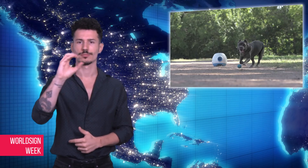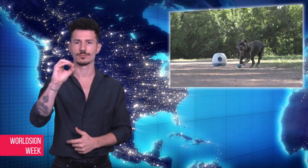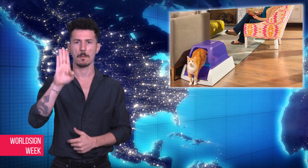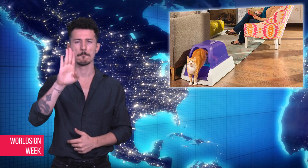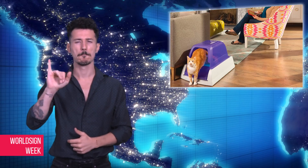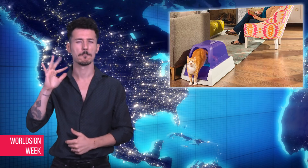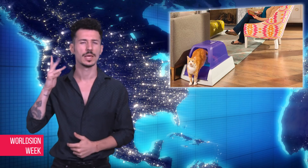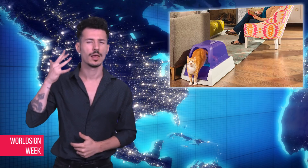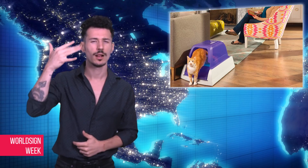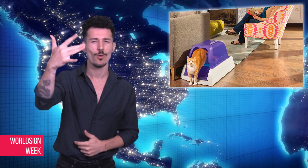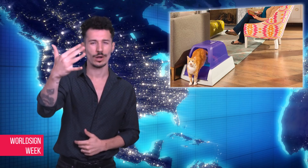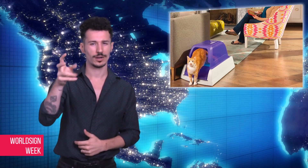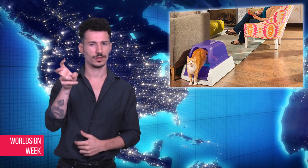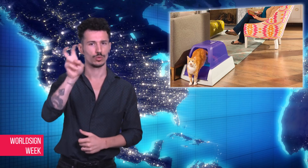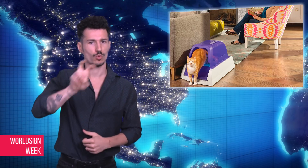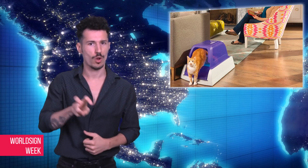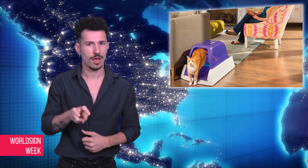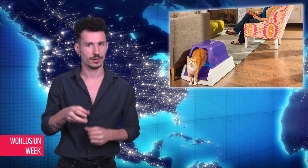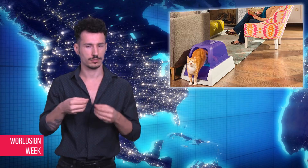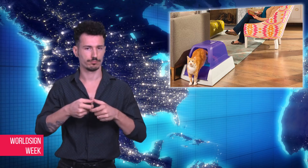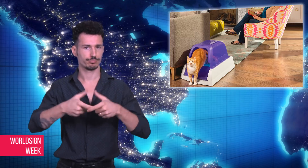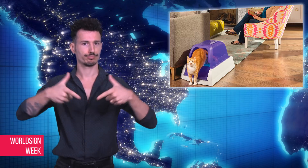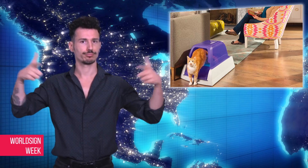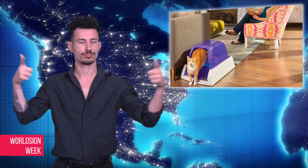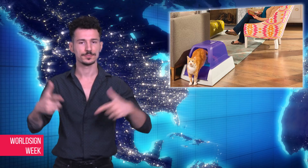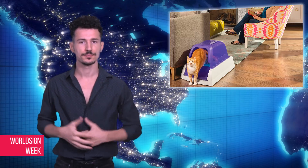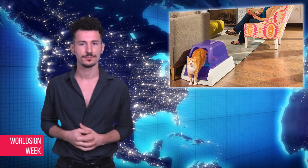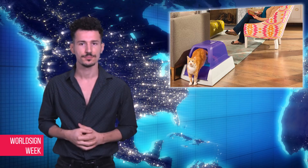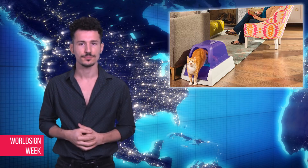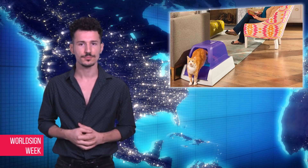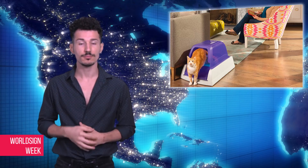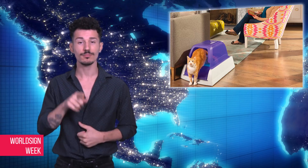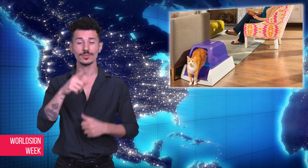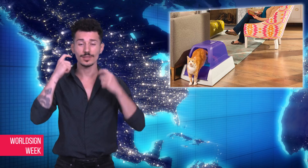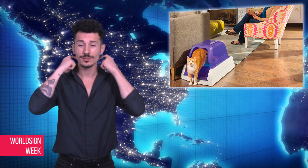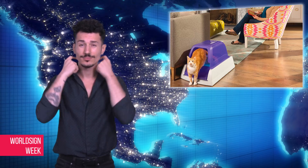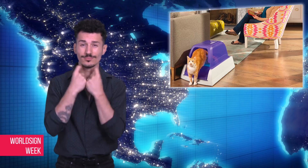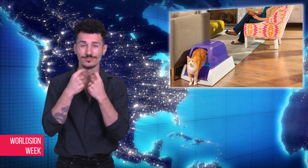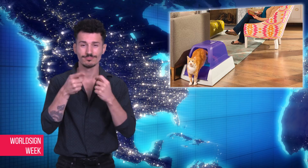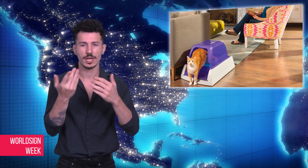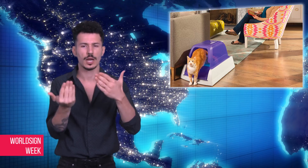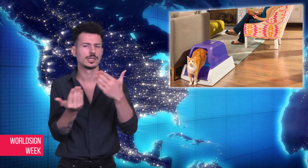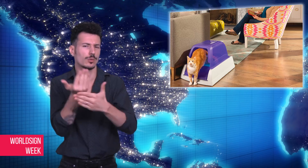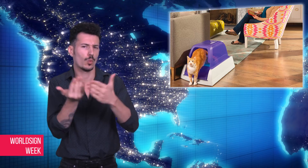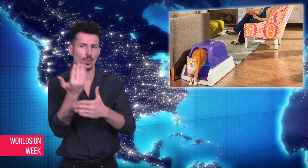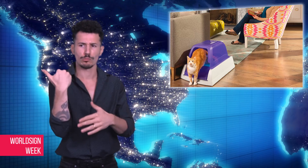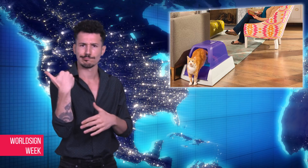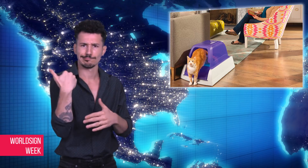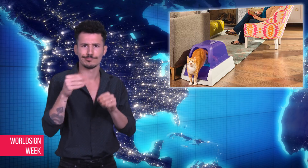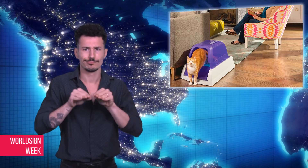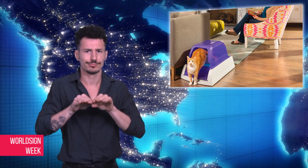aspect of using the Actijoy fitness tracker for dogs. One example he cites